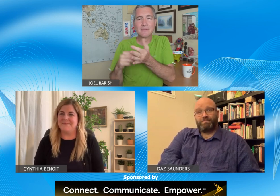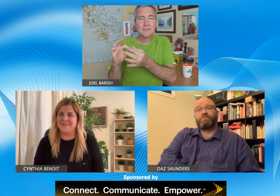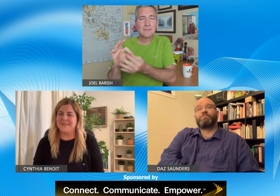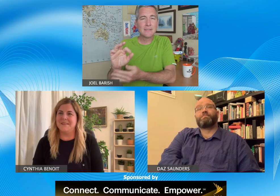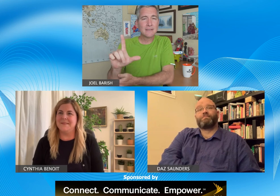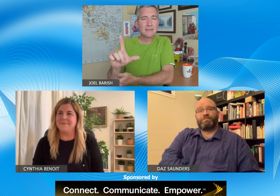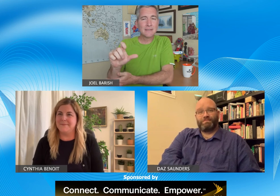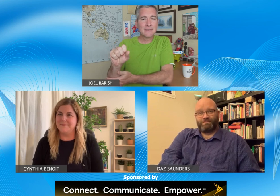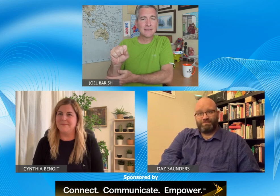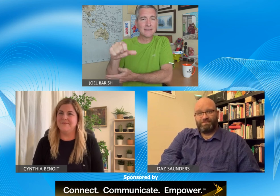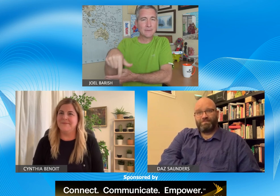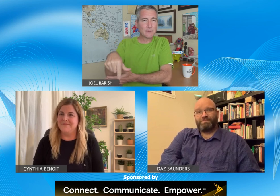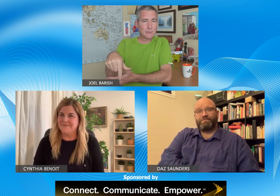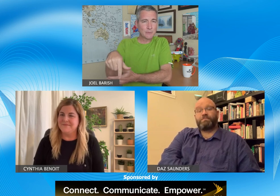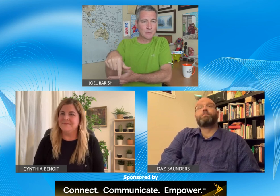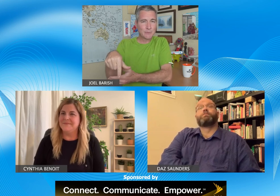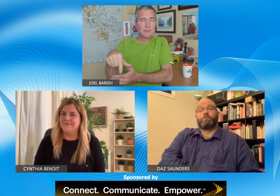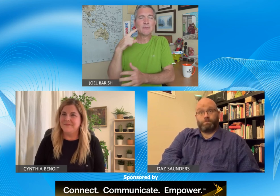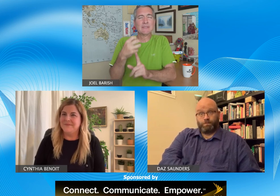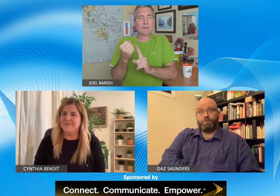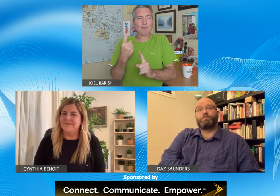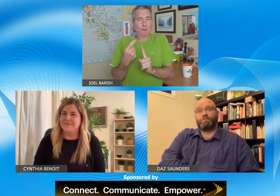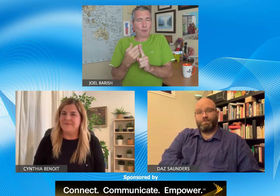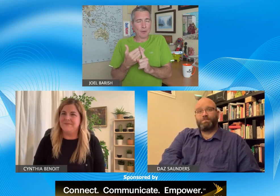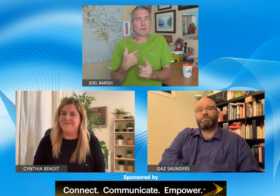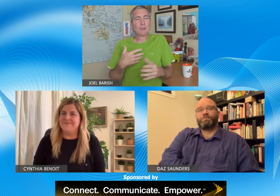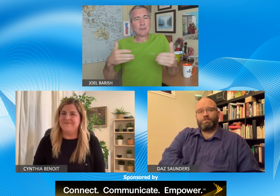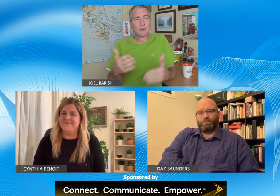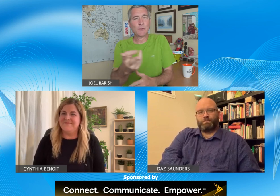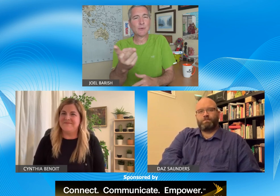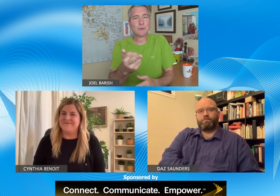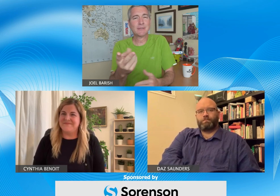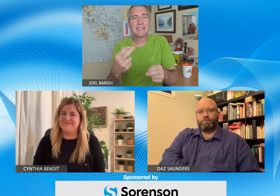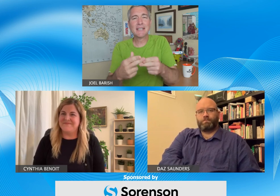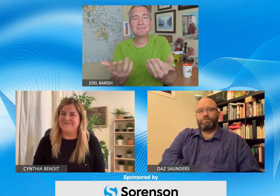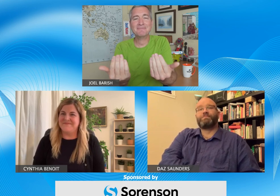We’re gonna discuss about LSQ. We’ll elaborate on that shortly, but before we do, I’d like to introduce you two! What are your names?